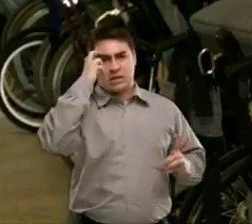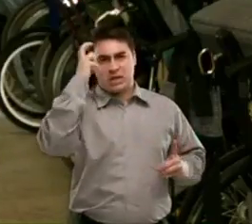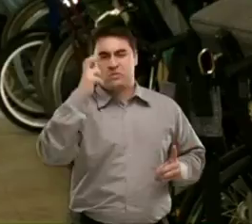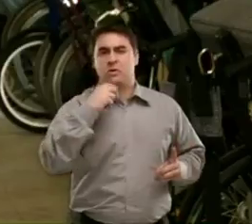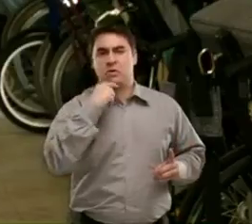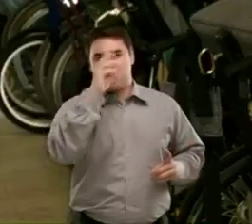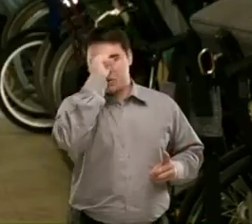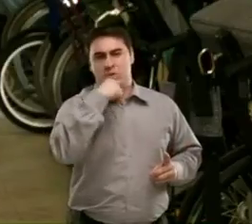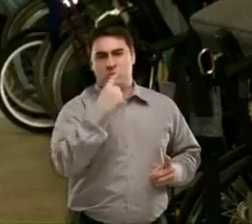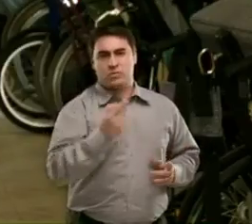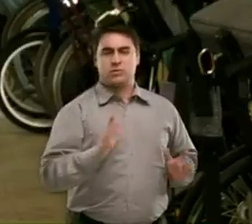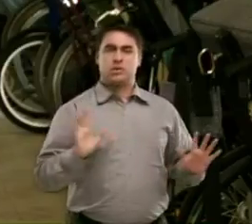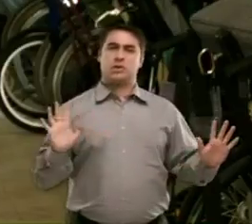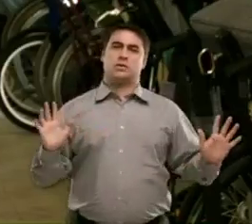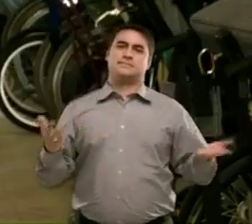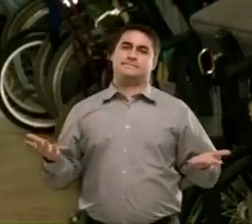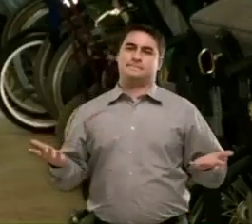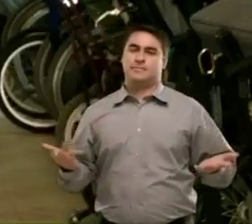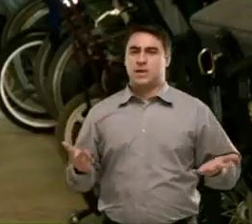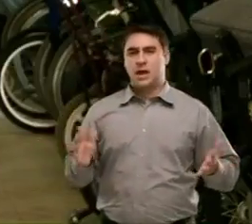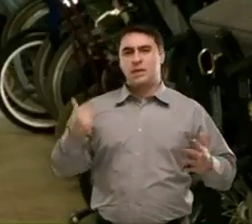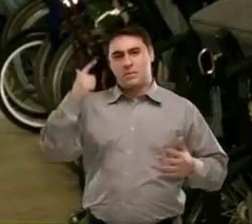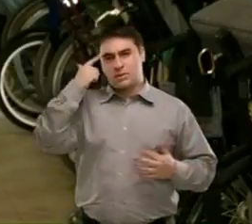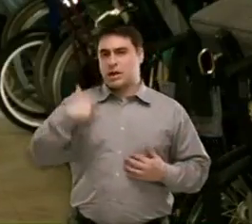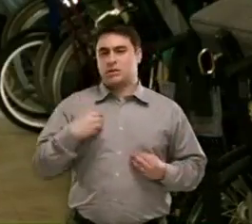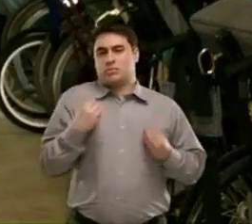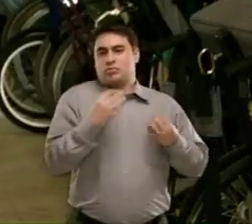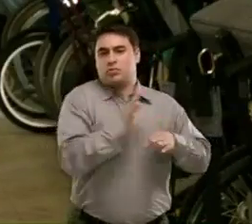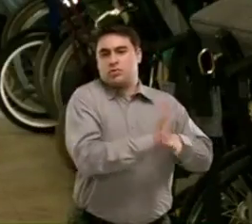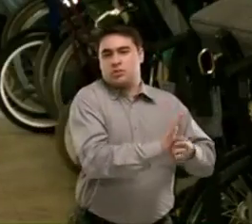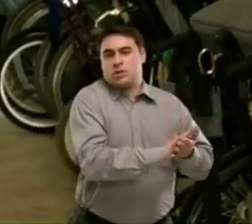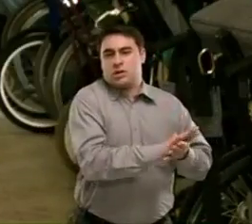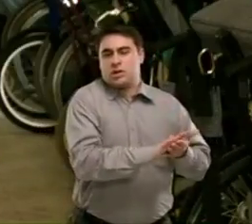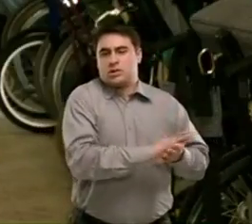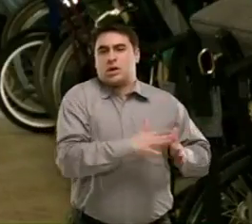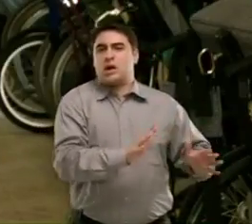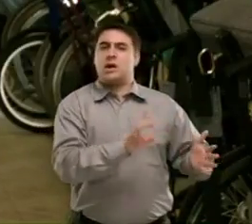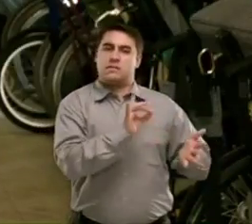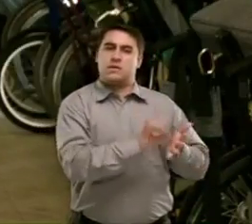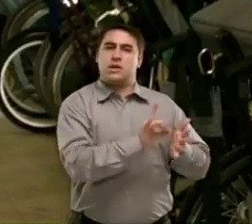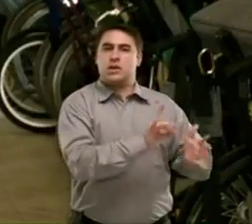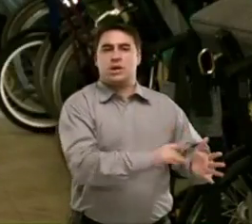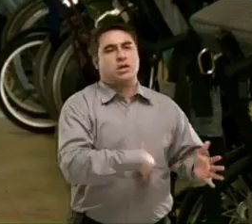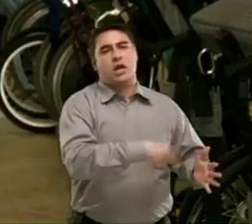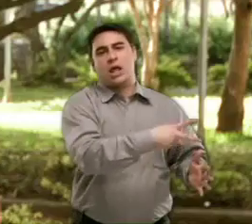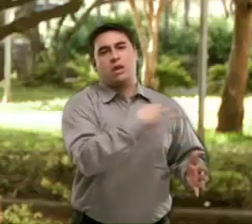Then you won't even given him a chance, because you've already decided he can't learn. We know that the law is there